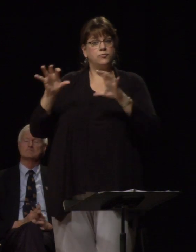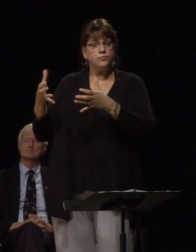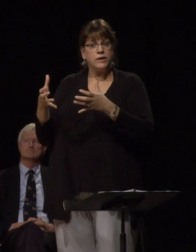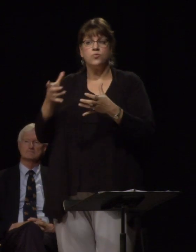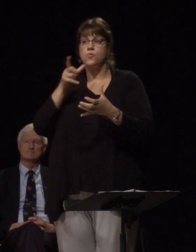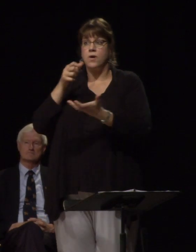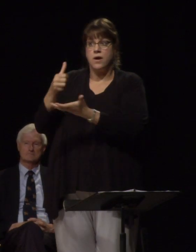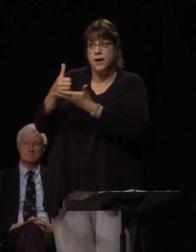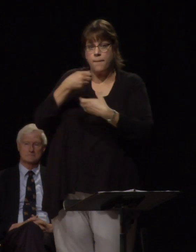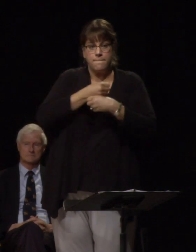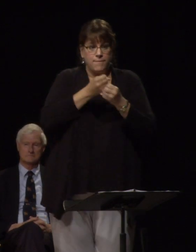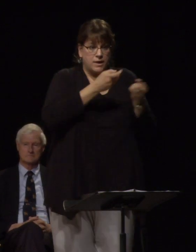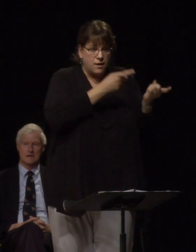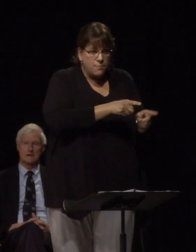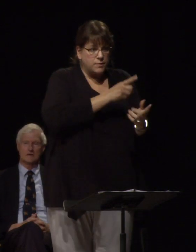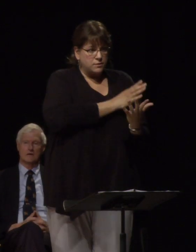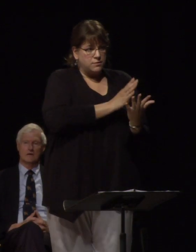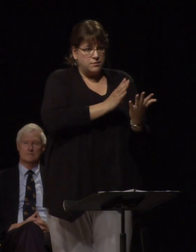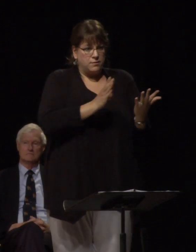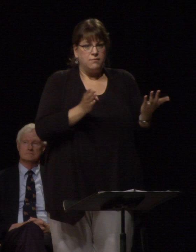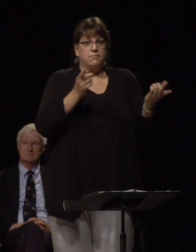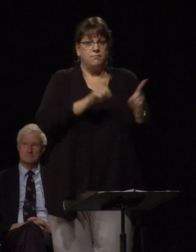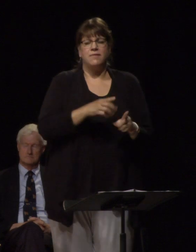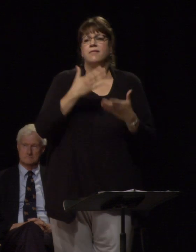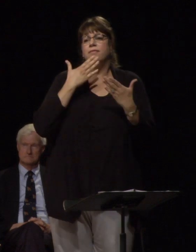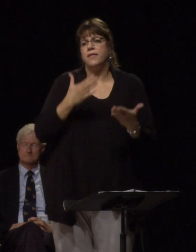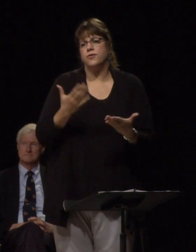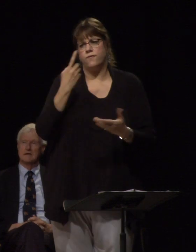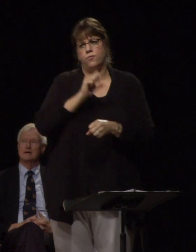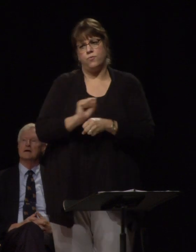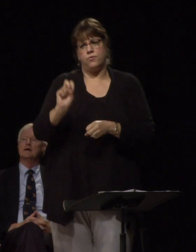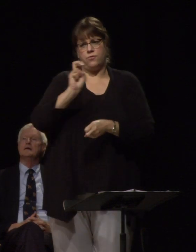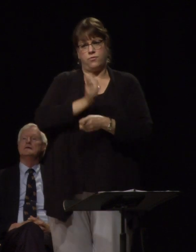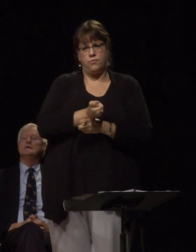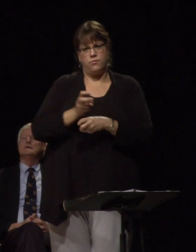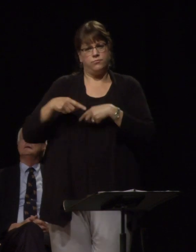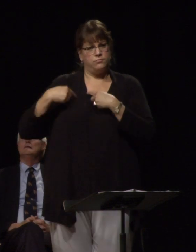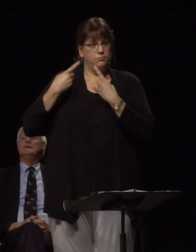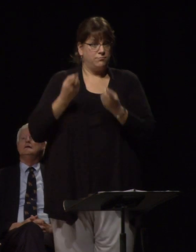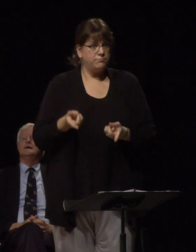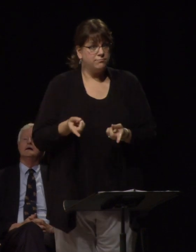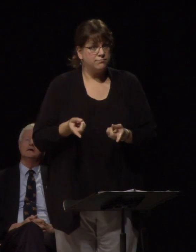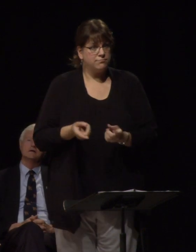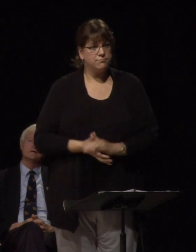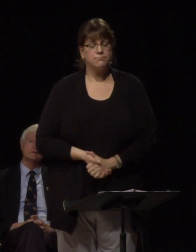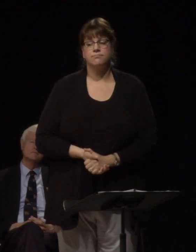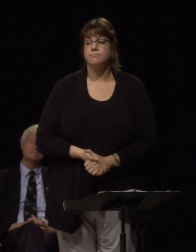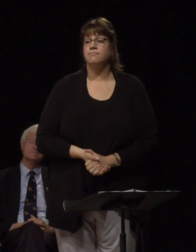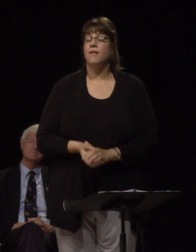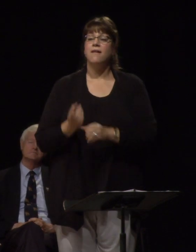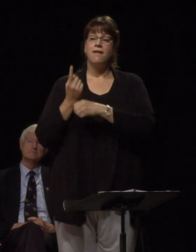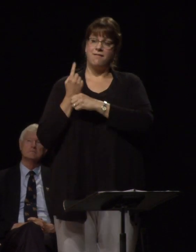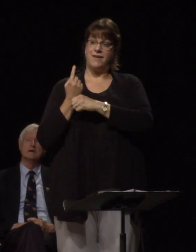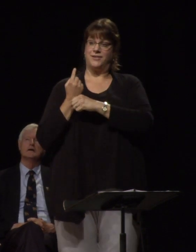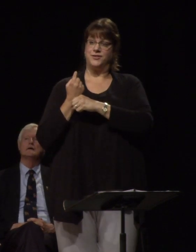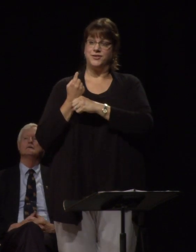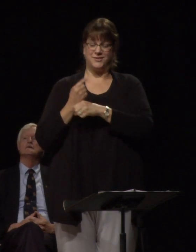THIS CONVERSION POSSIBLE. THANK YOU ALL FOR YOUR HARD WORK. LAST YEAR WHEN I STOOD HERE, I